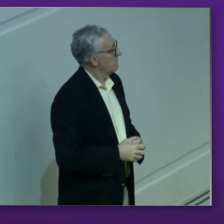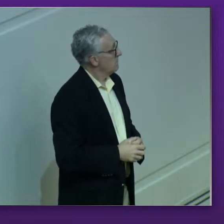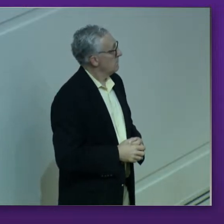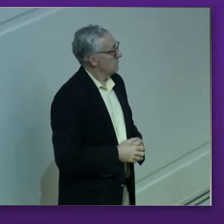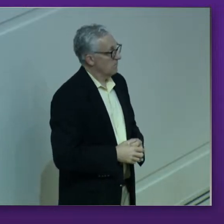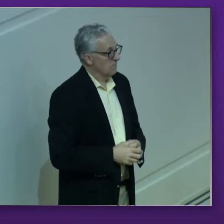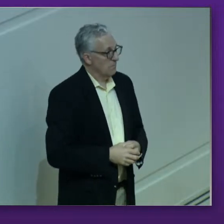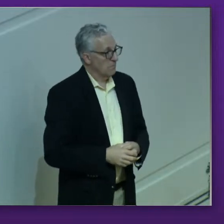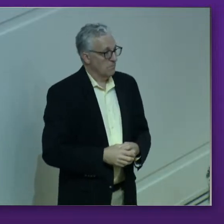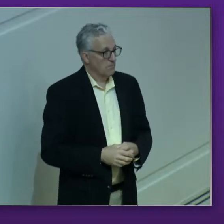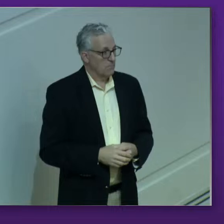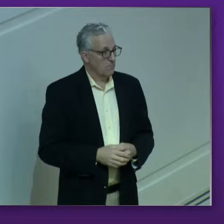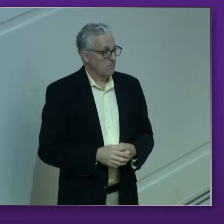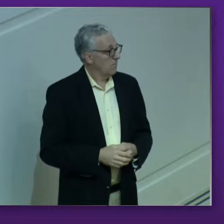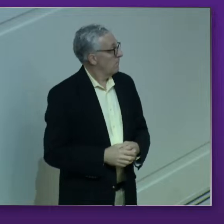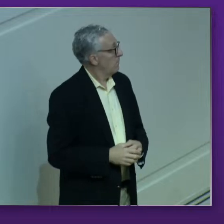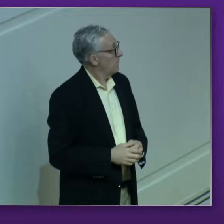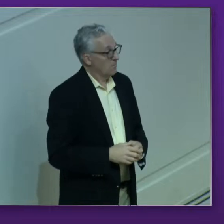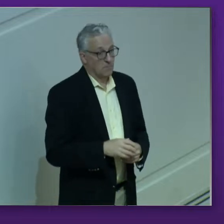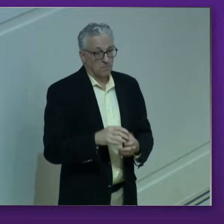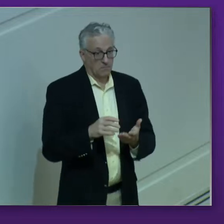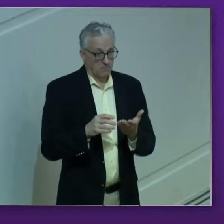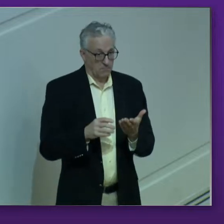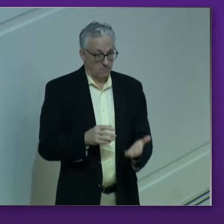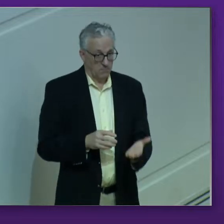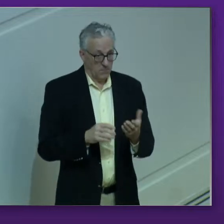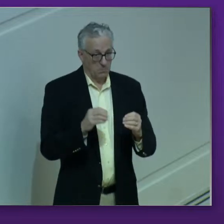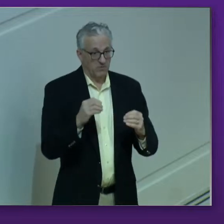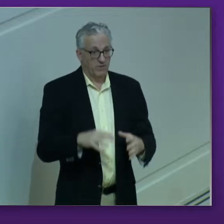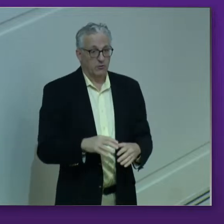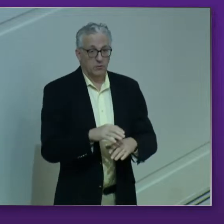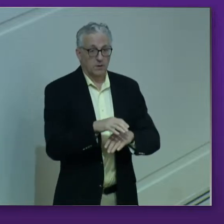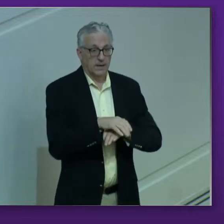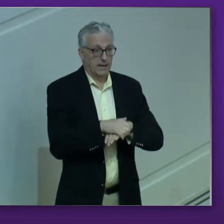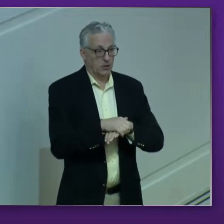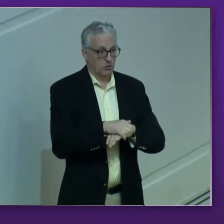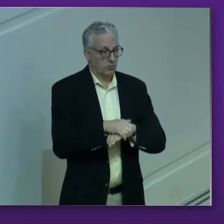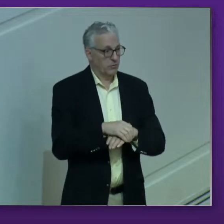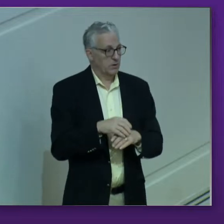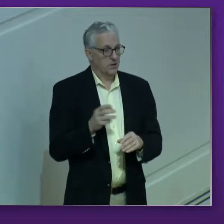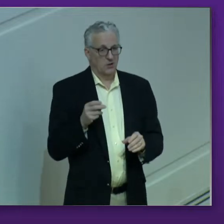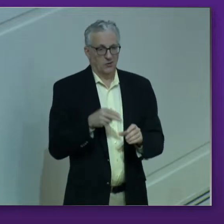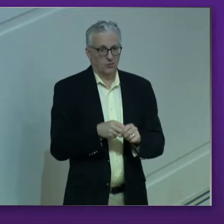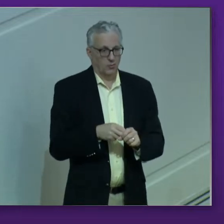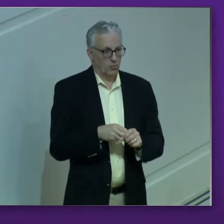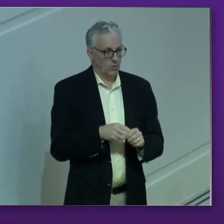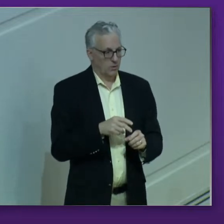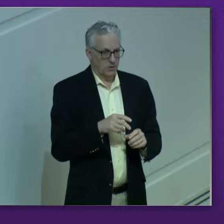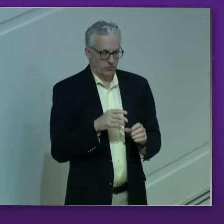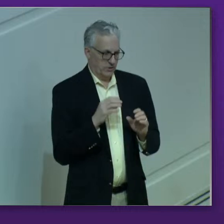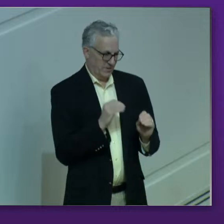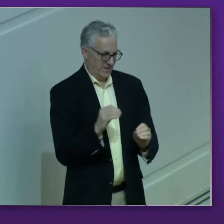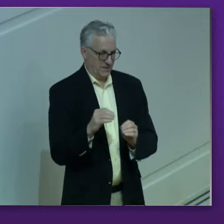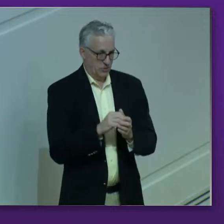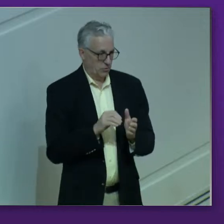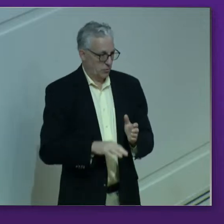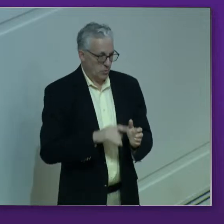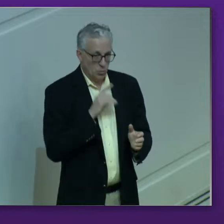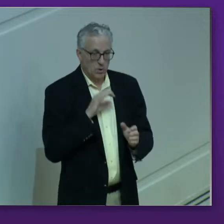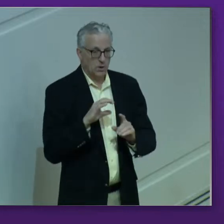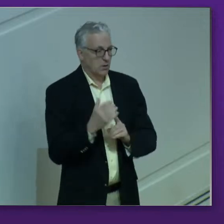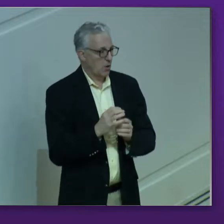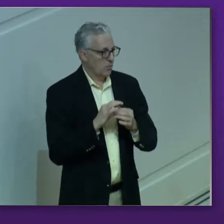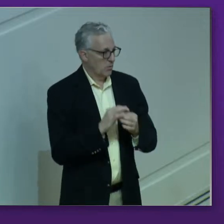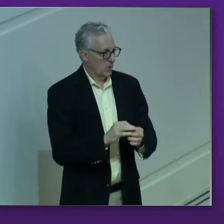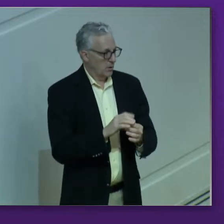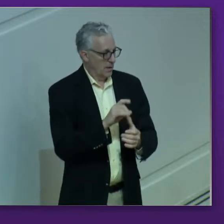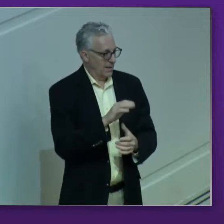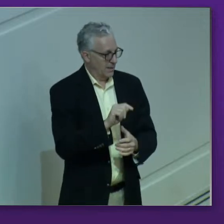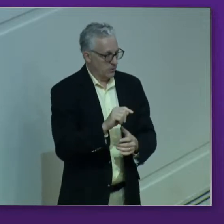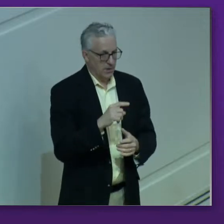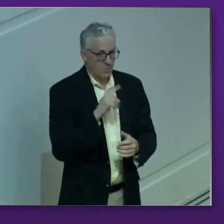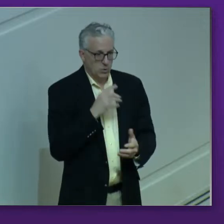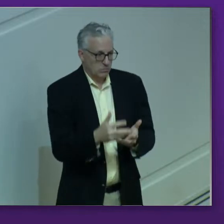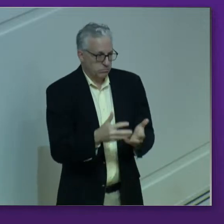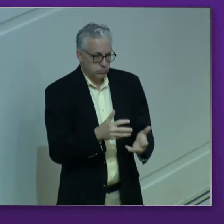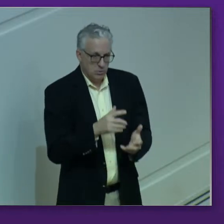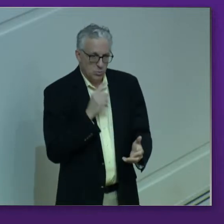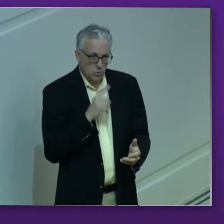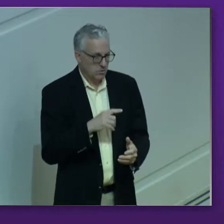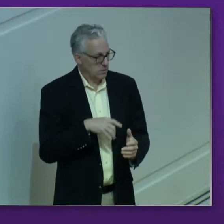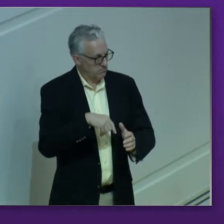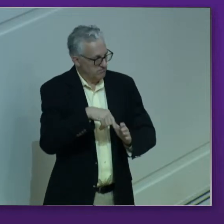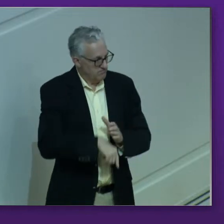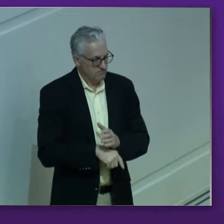WELCOME .